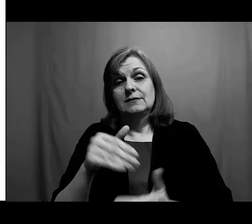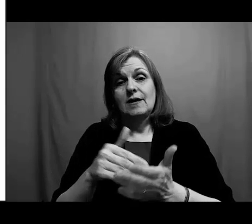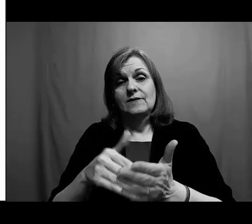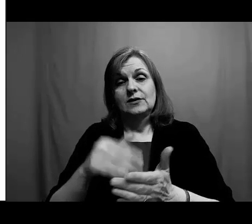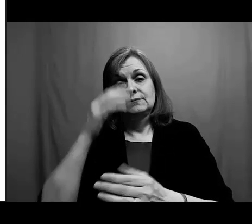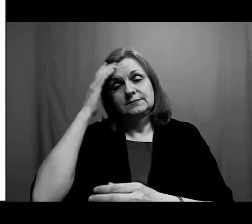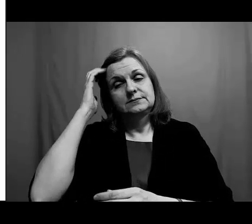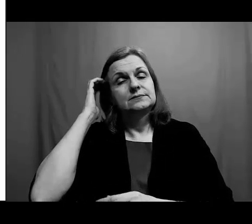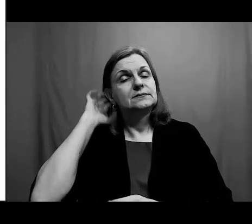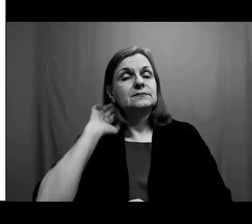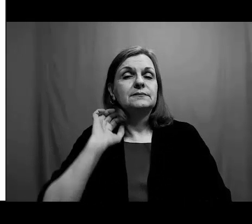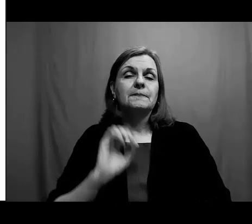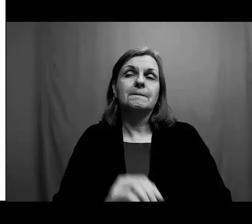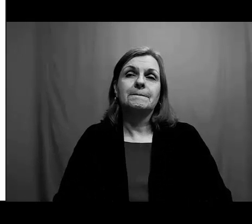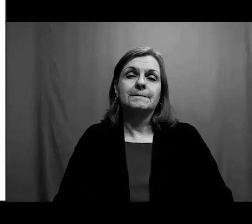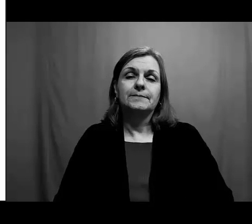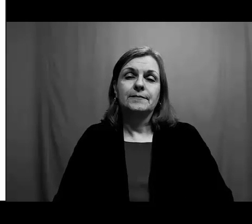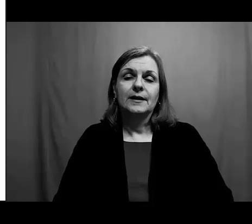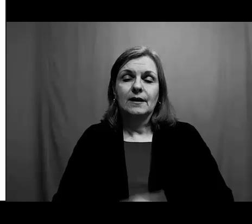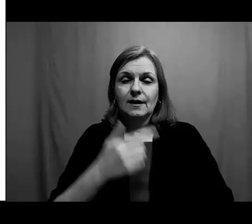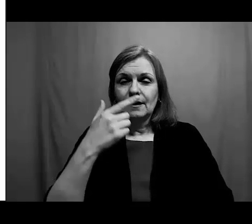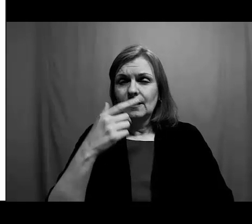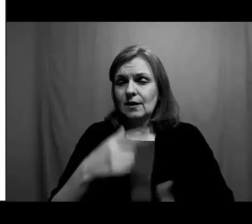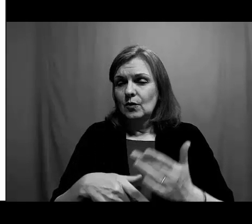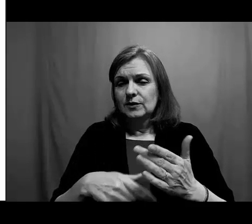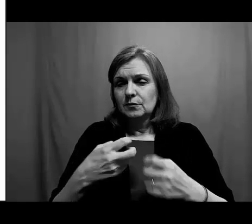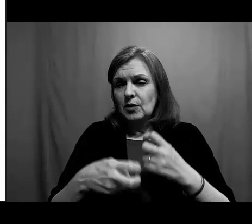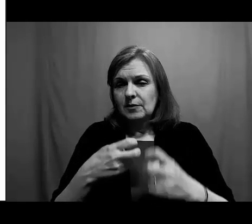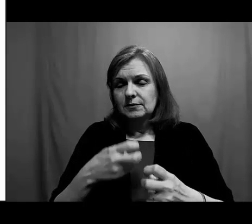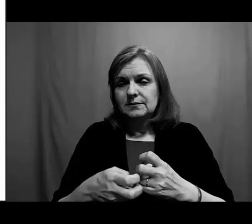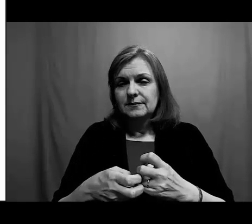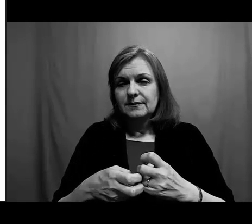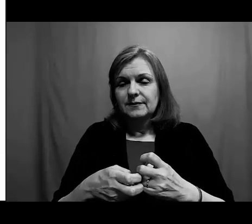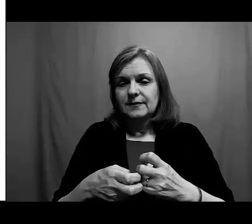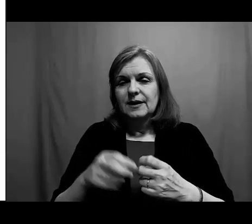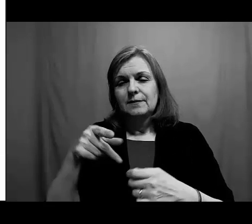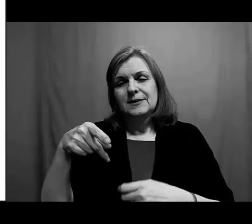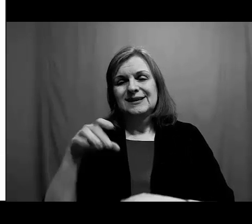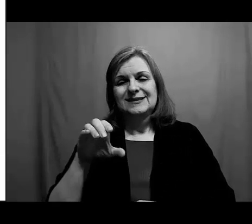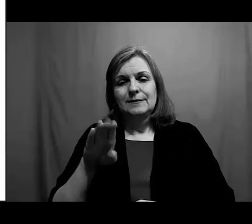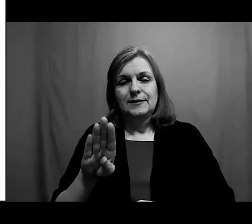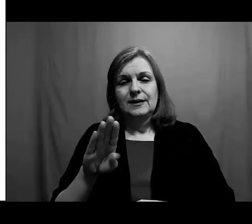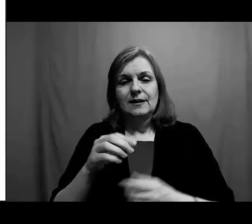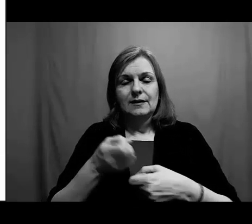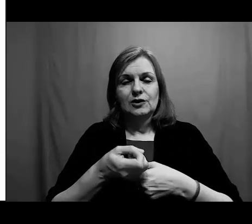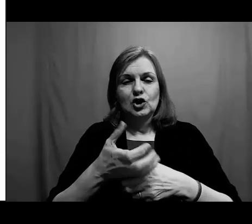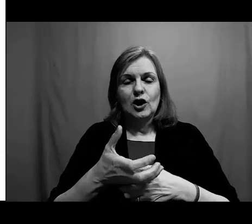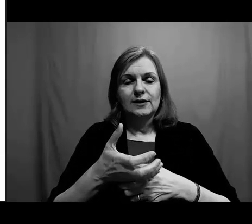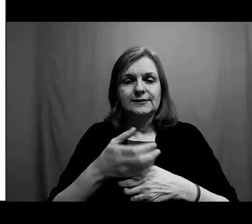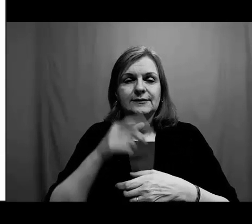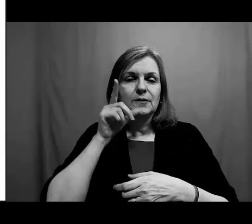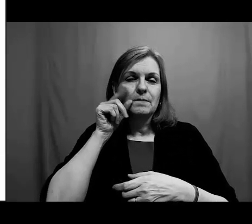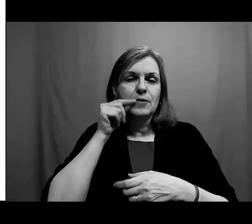great focus on it because it causes the eggshells of birds to thin